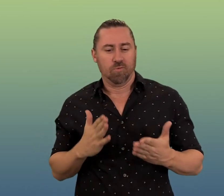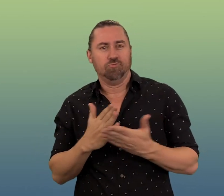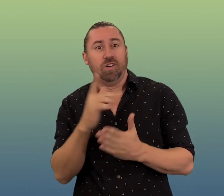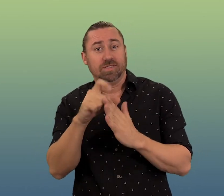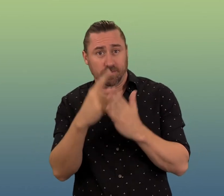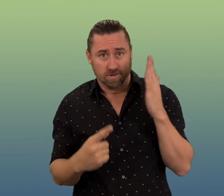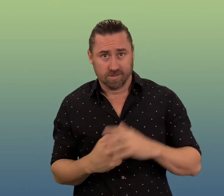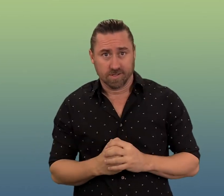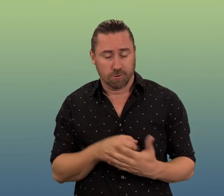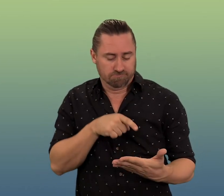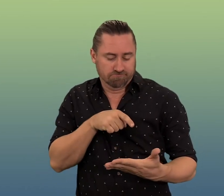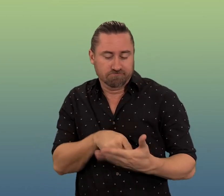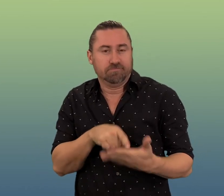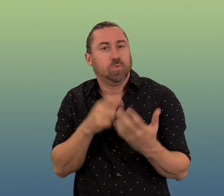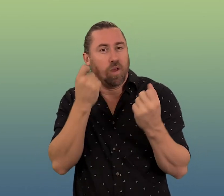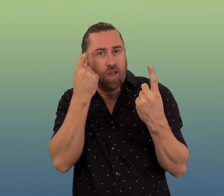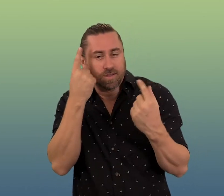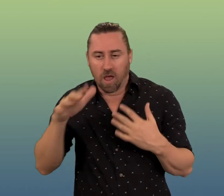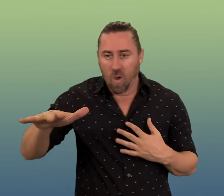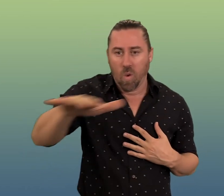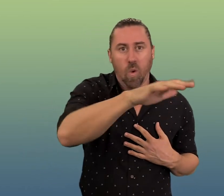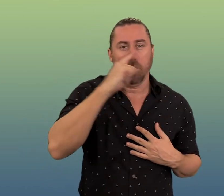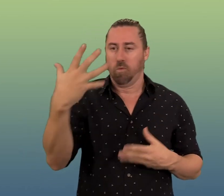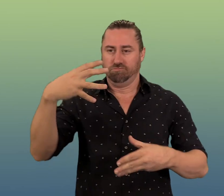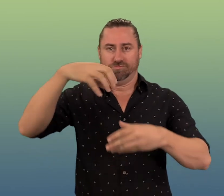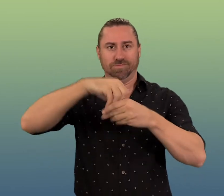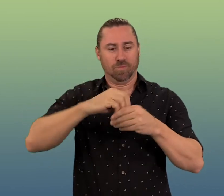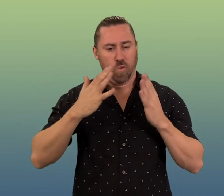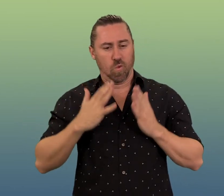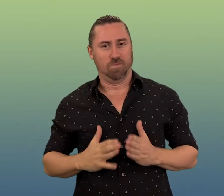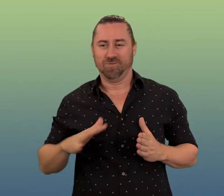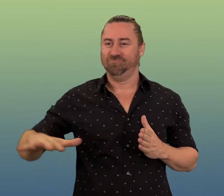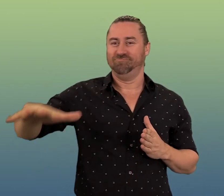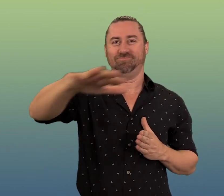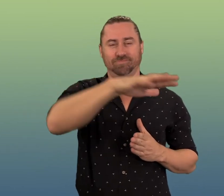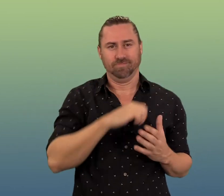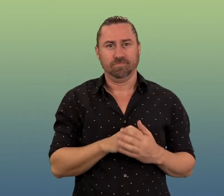is the common understanding of the rights and freedom of all members of the human family.